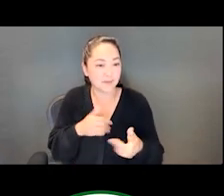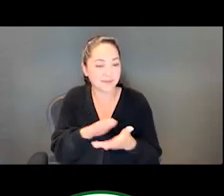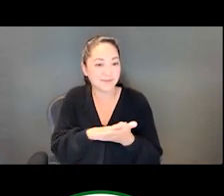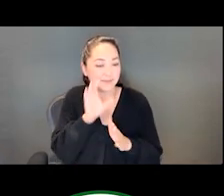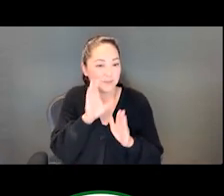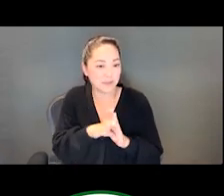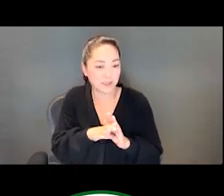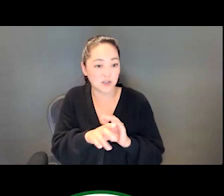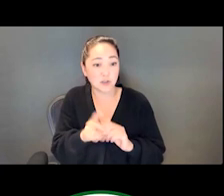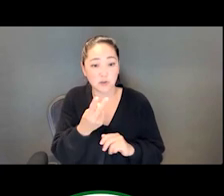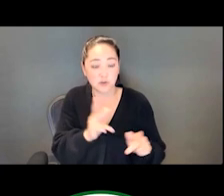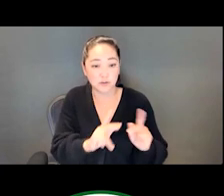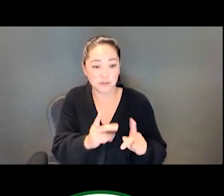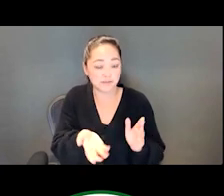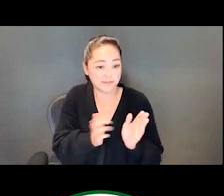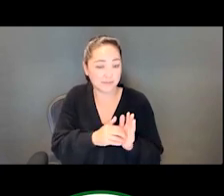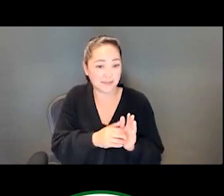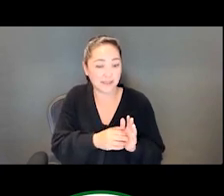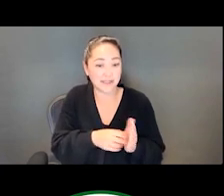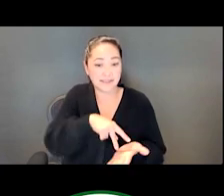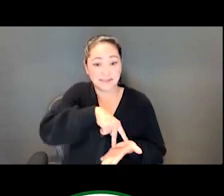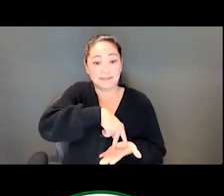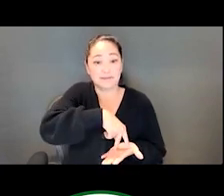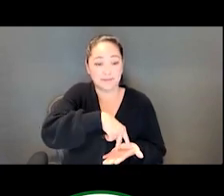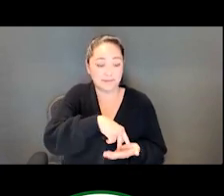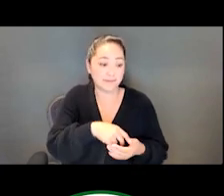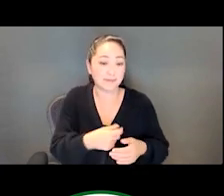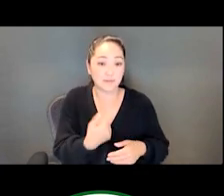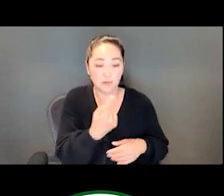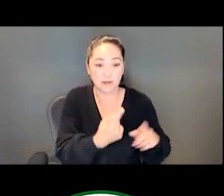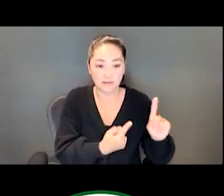at this time one man is standing and a woman is in a wheelchair and they are both pointing